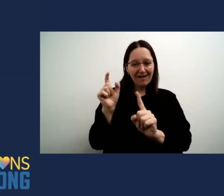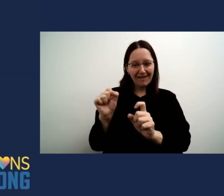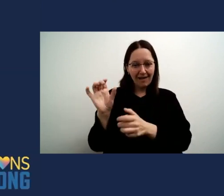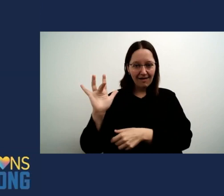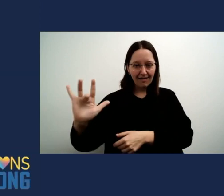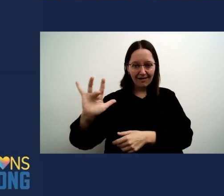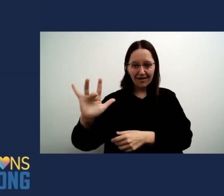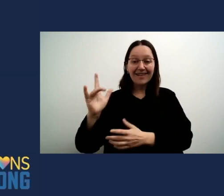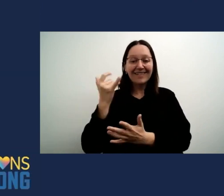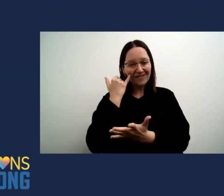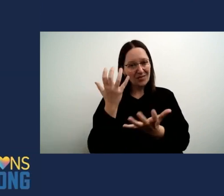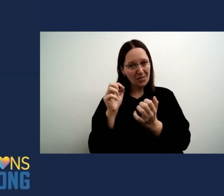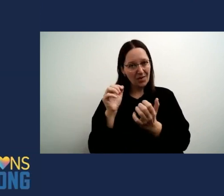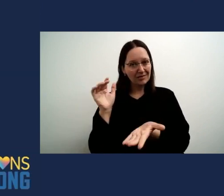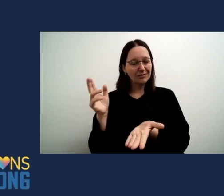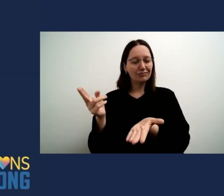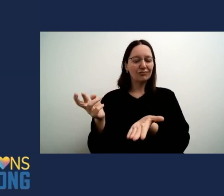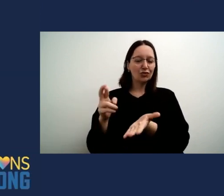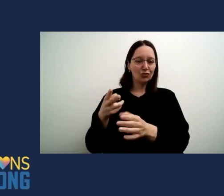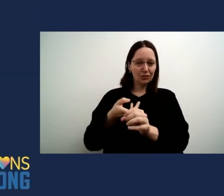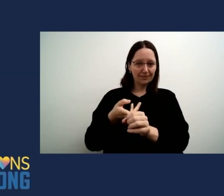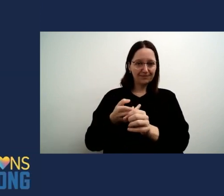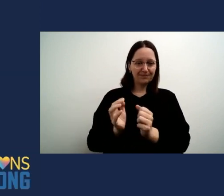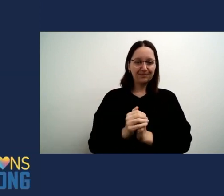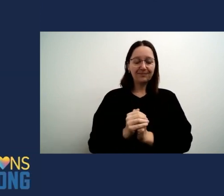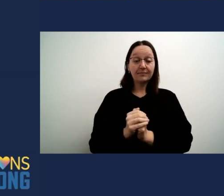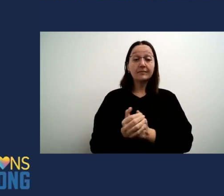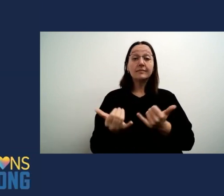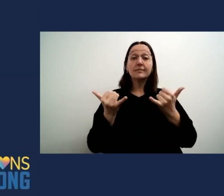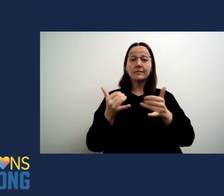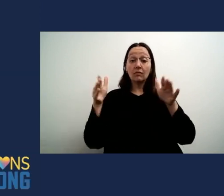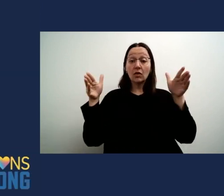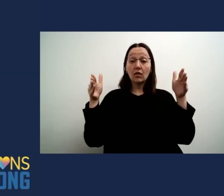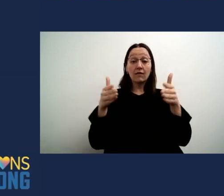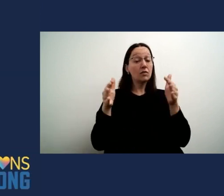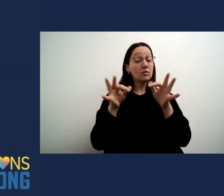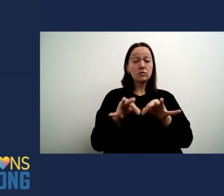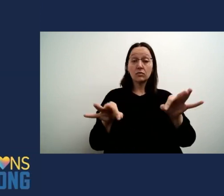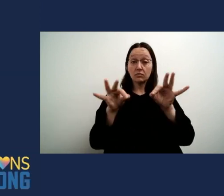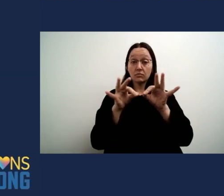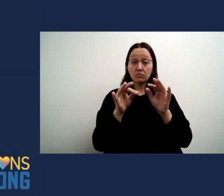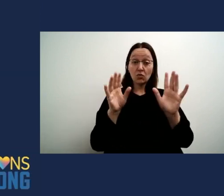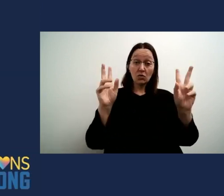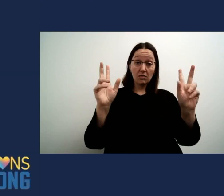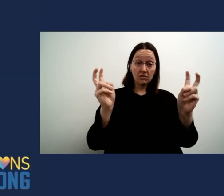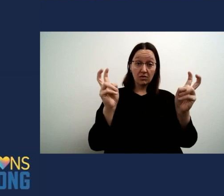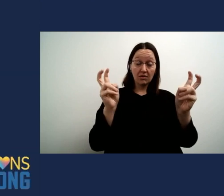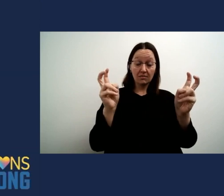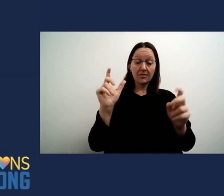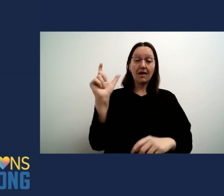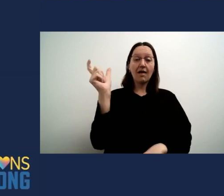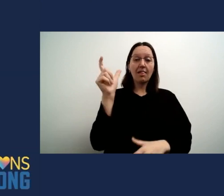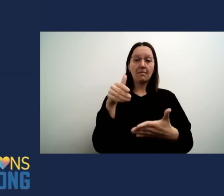importance in a manner that honors the -- in each of us. And this means listening to one